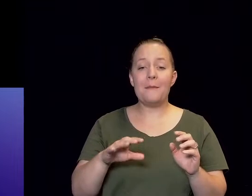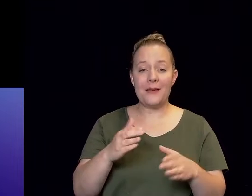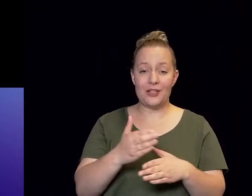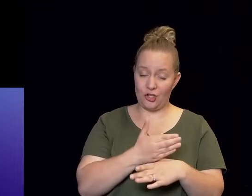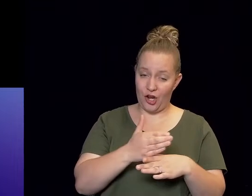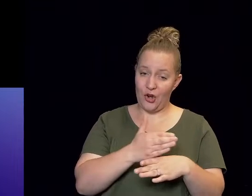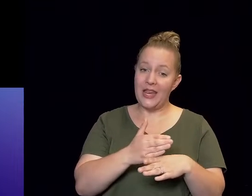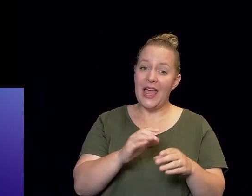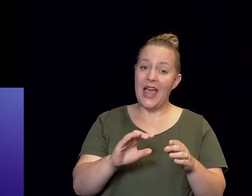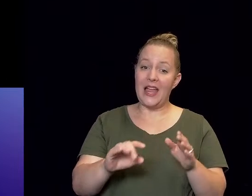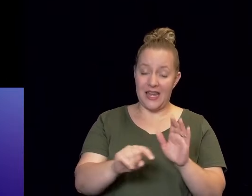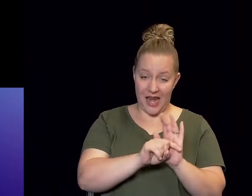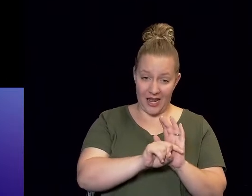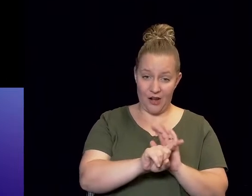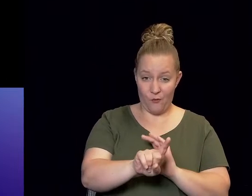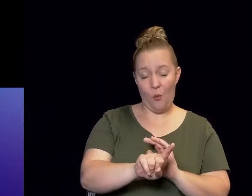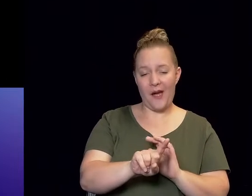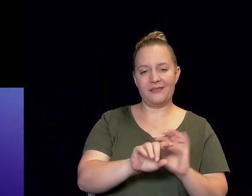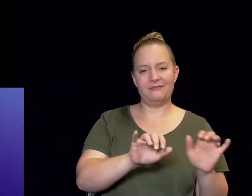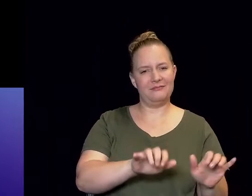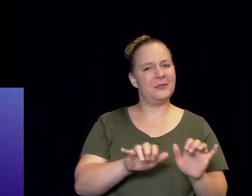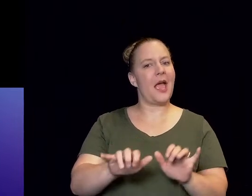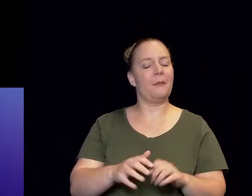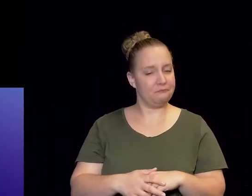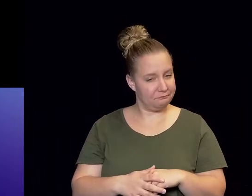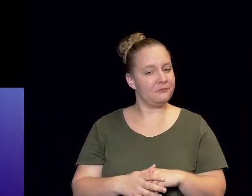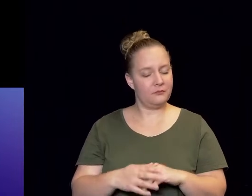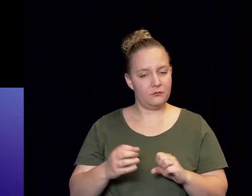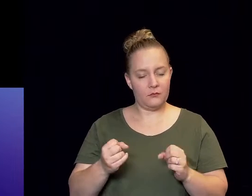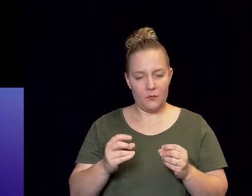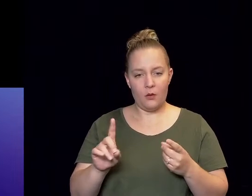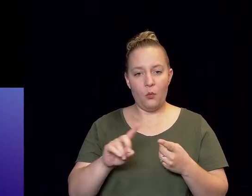when I'm distributing a negative. It's the same thing. So, whenever you don't see